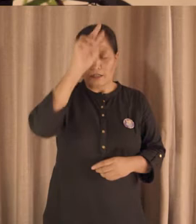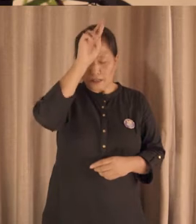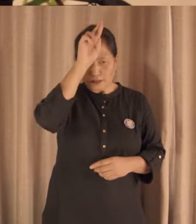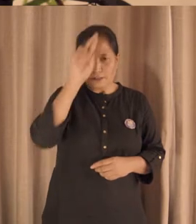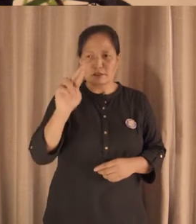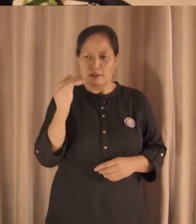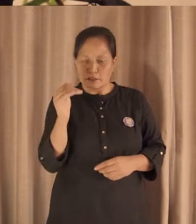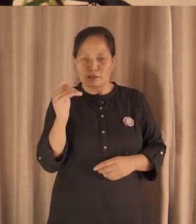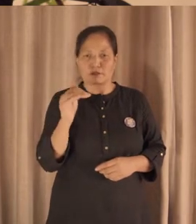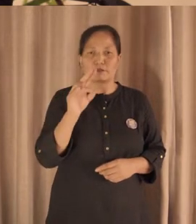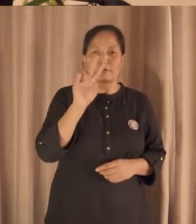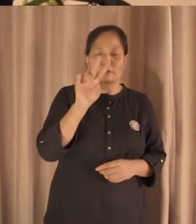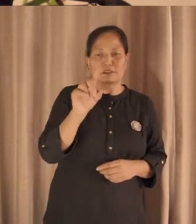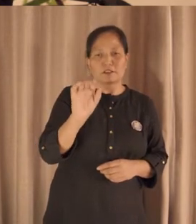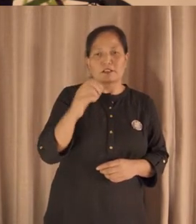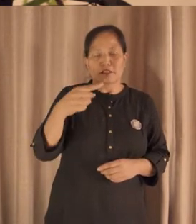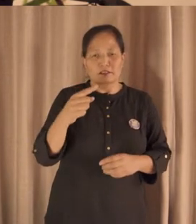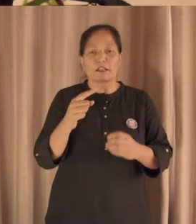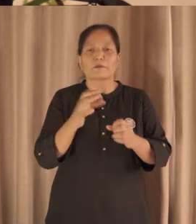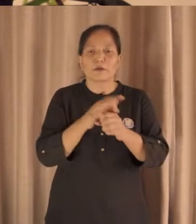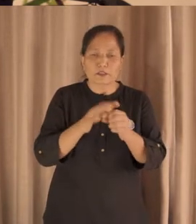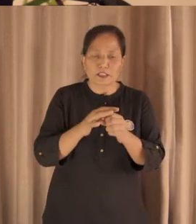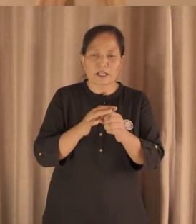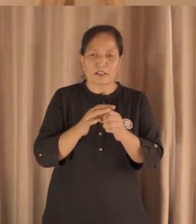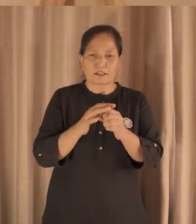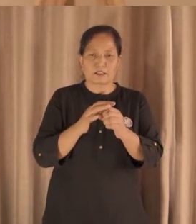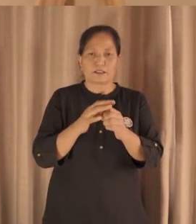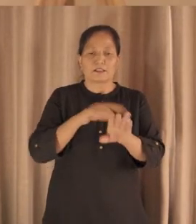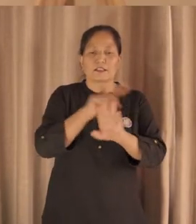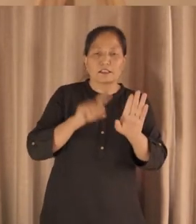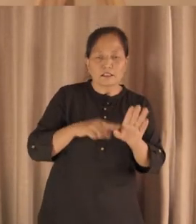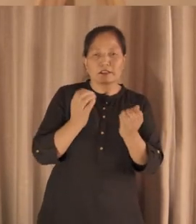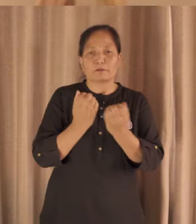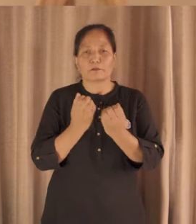Cho Pranali in the Tamang community, Tumyang system in the Limbu community, Thaiba system